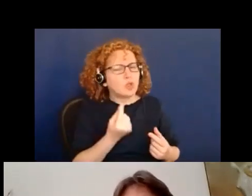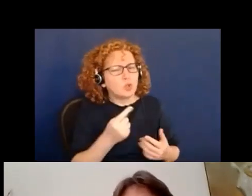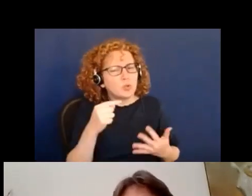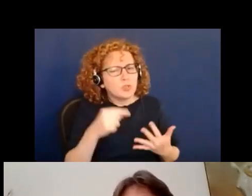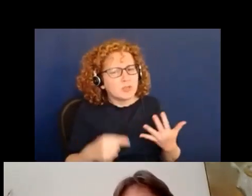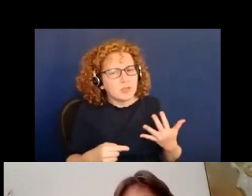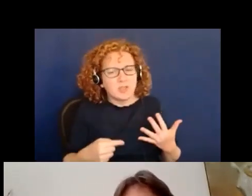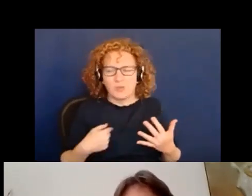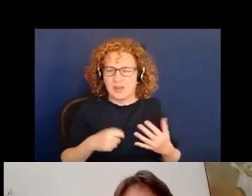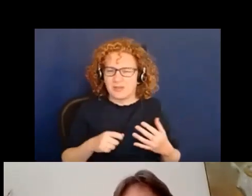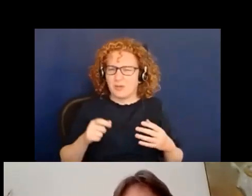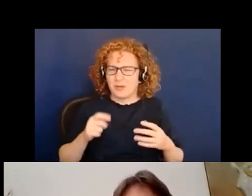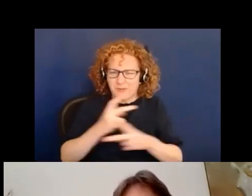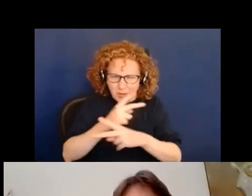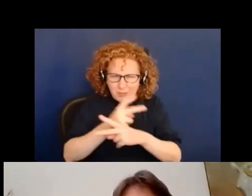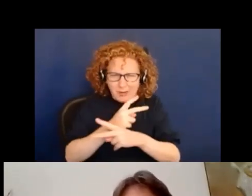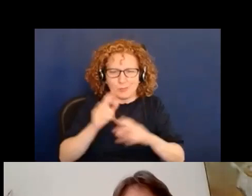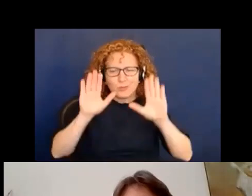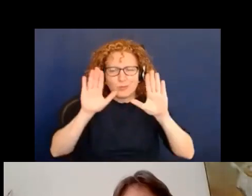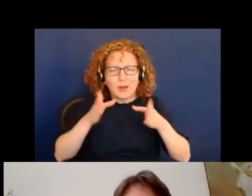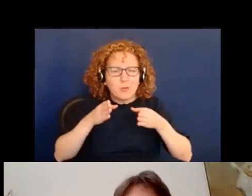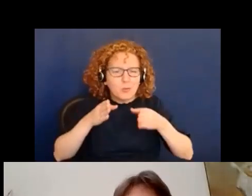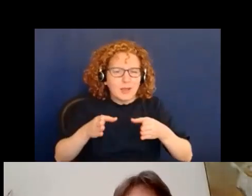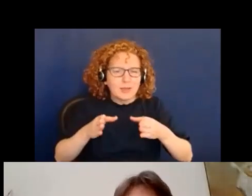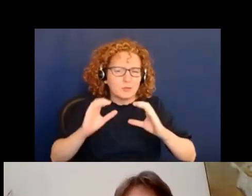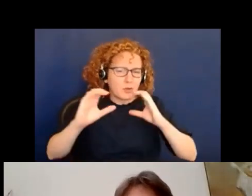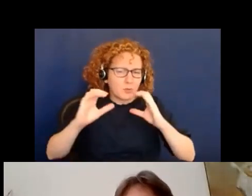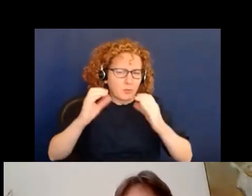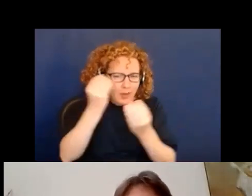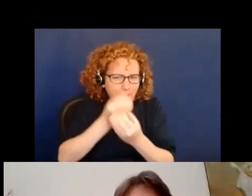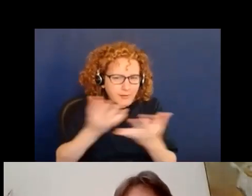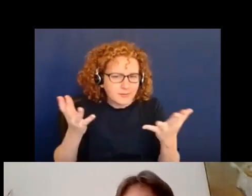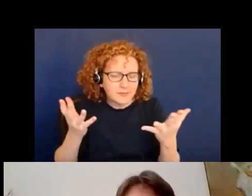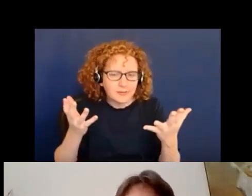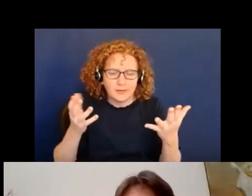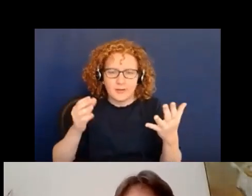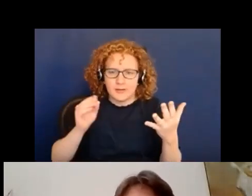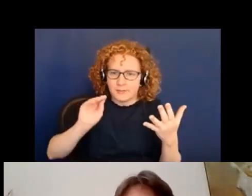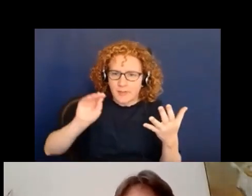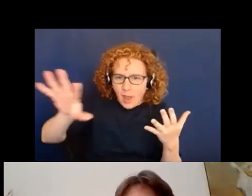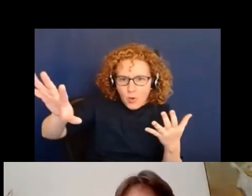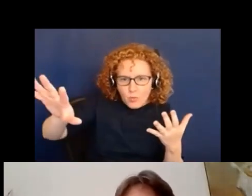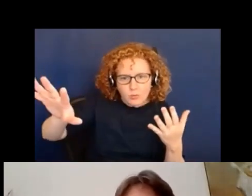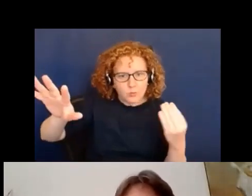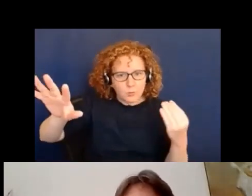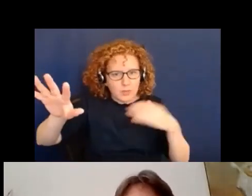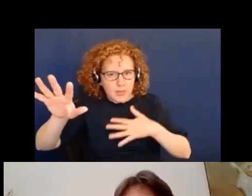to communicate up out around within and that it's going to be subject to change and how can